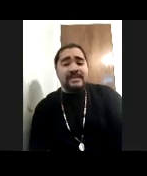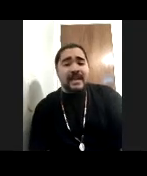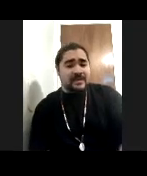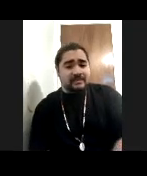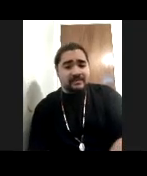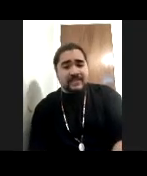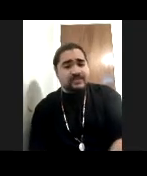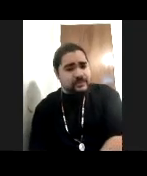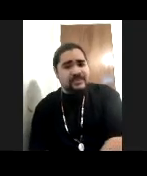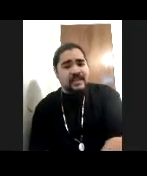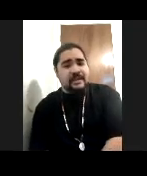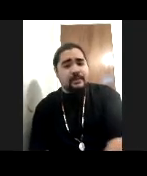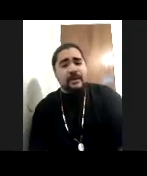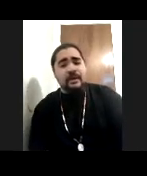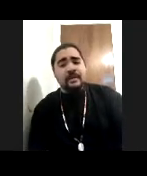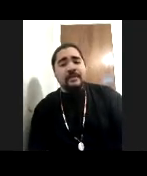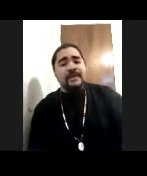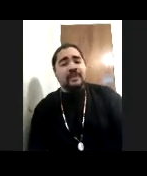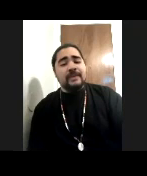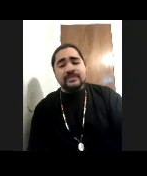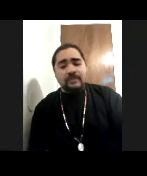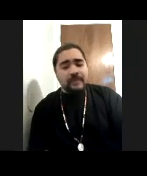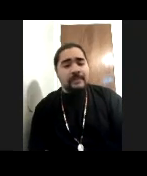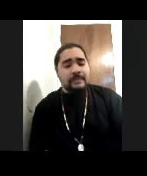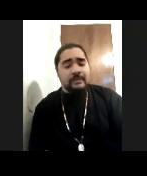down in Texas, Louisiana, where my tribe is and where my people are.